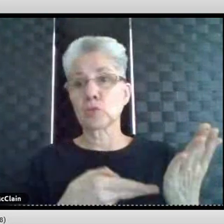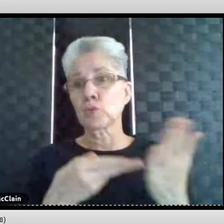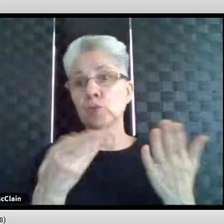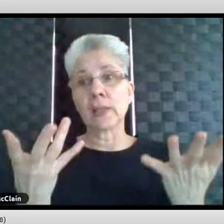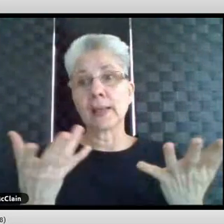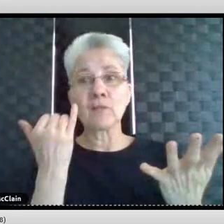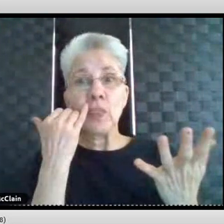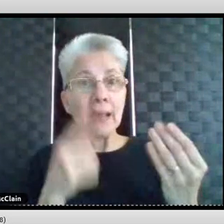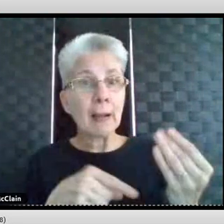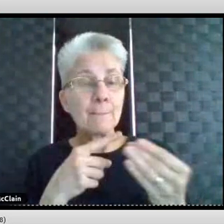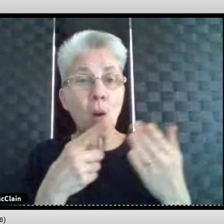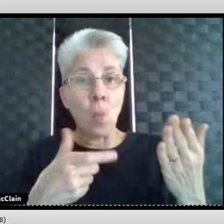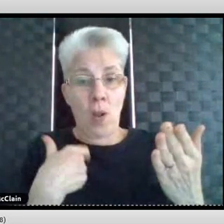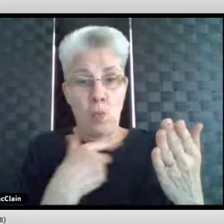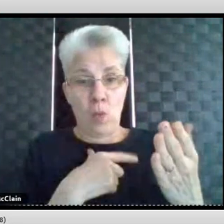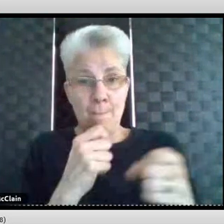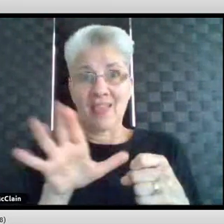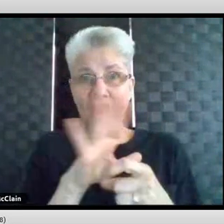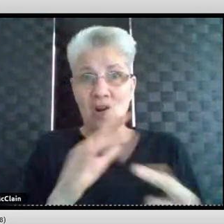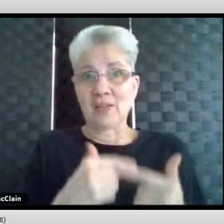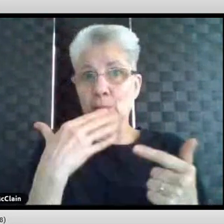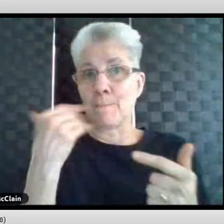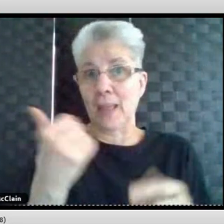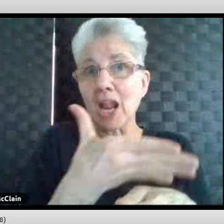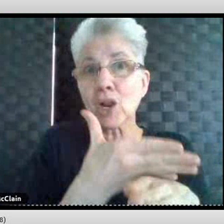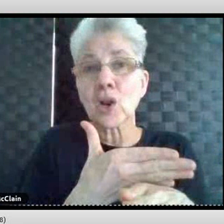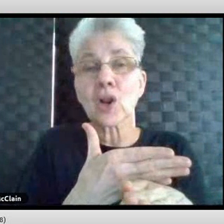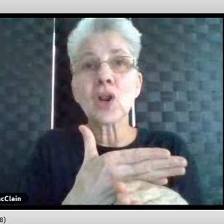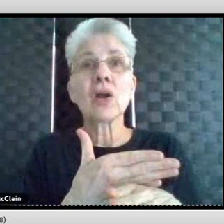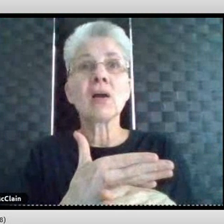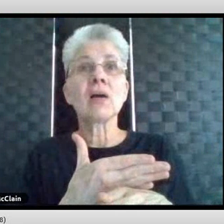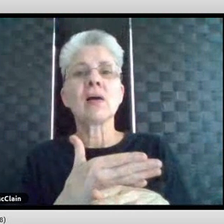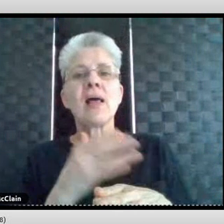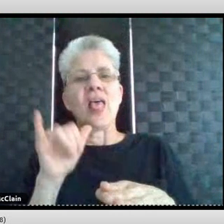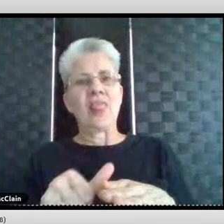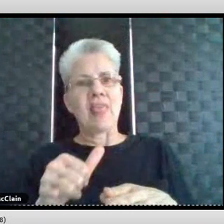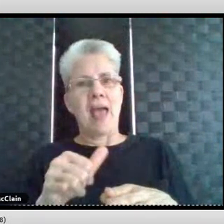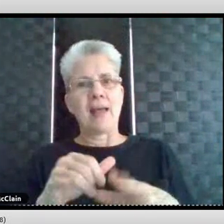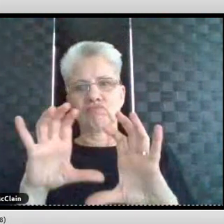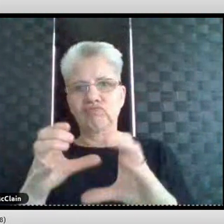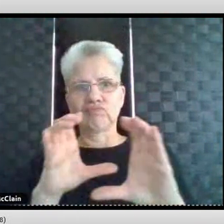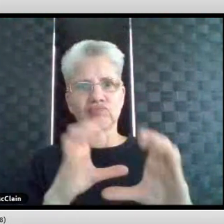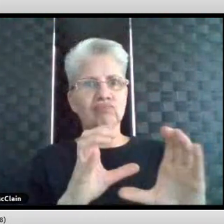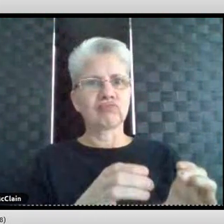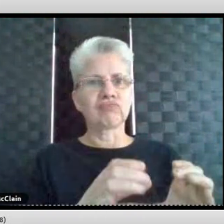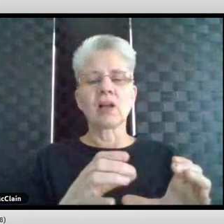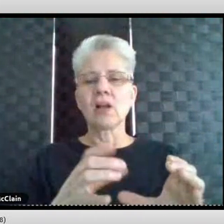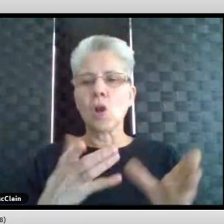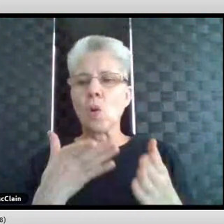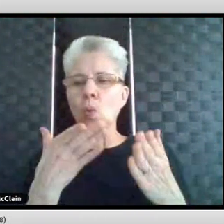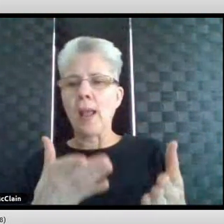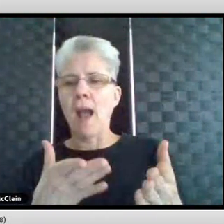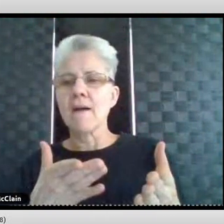what will make their lives better, that long tail becomes very appealing, doesn't it? Lena said, "We offer communication forms to get feedback from patrons,